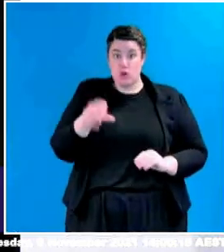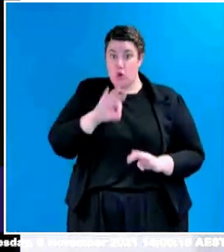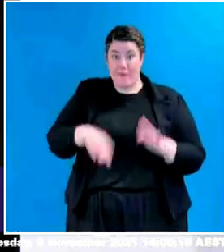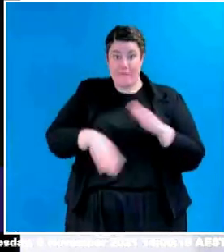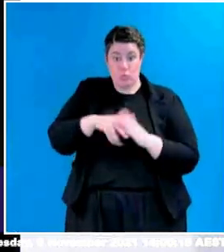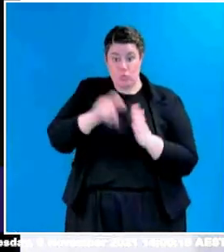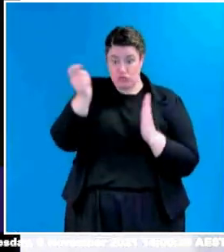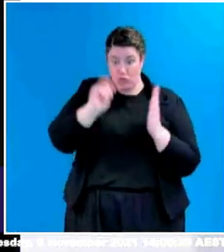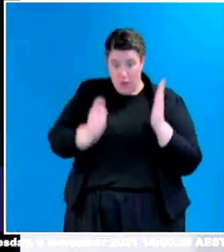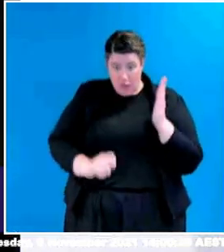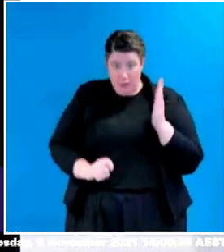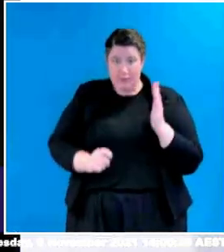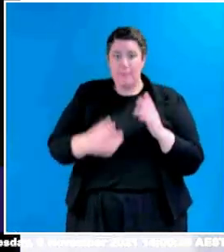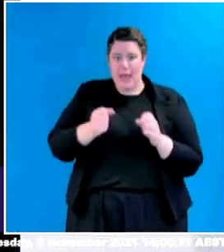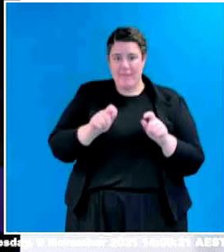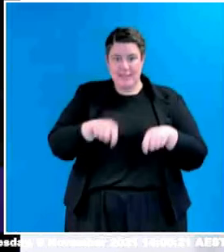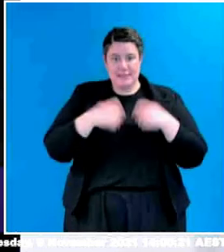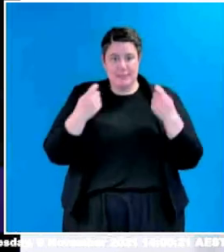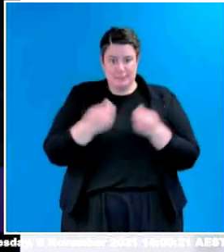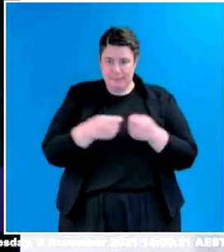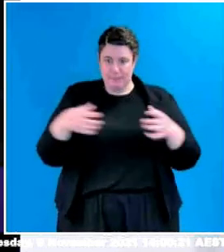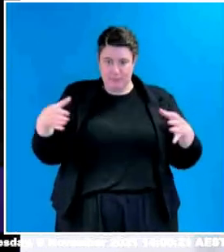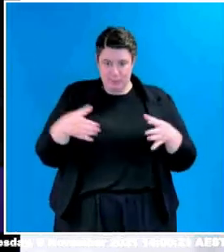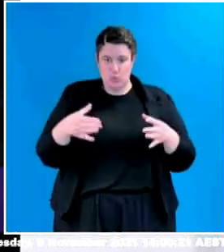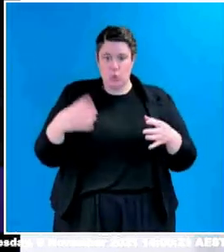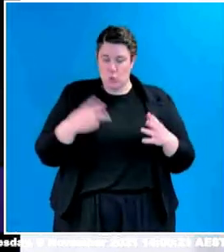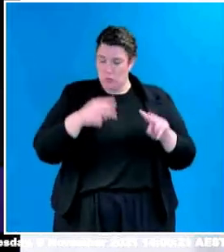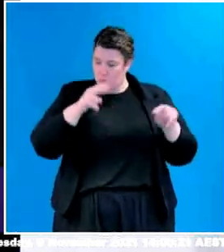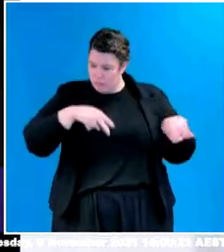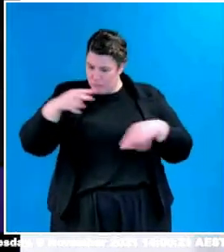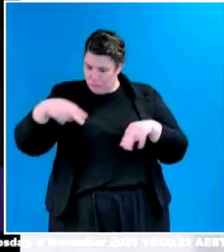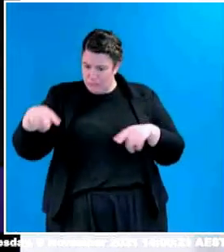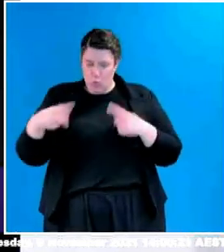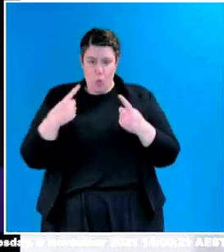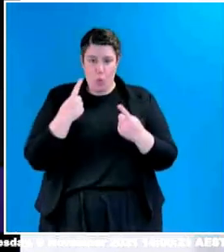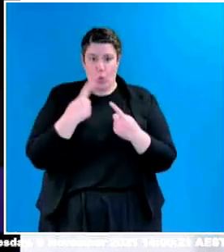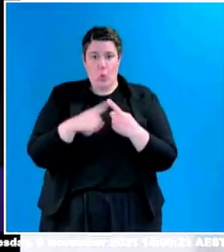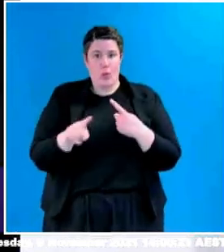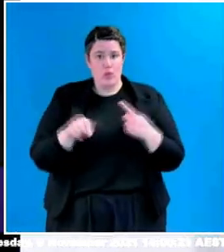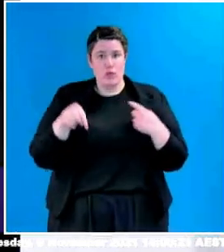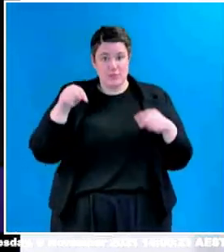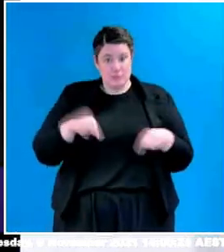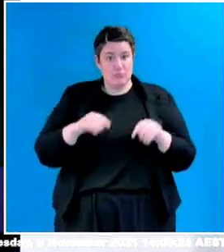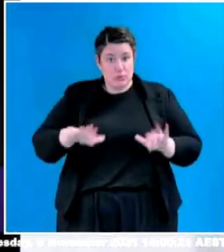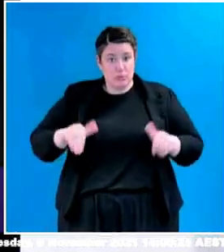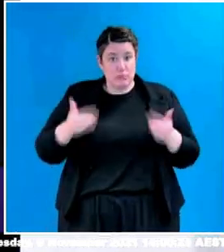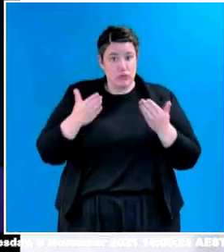person or persons who authorised that paper to be provided to the Royal